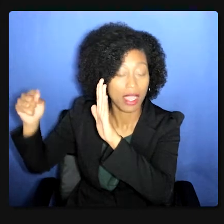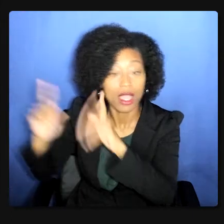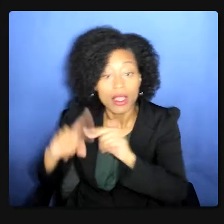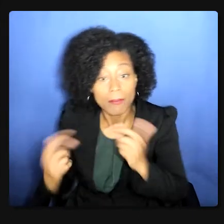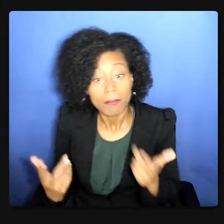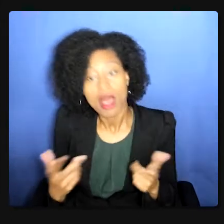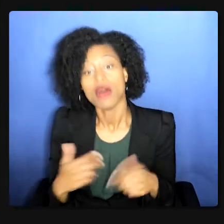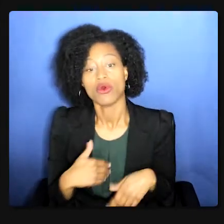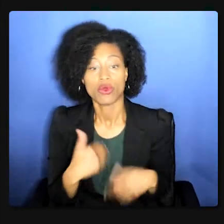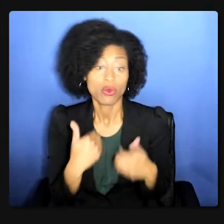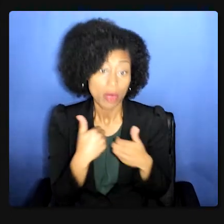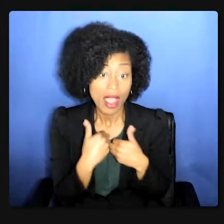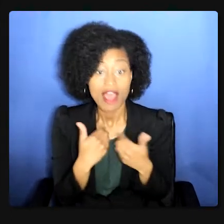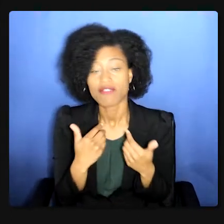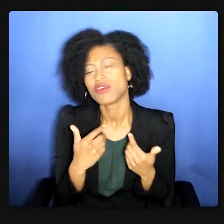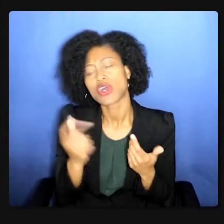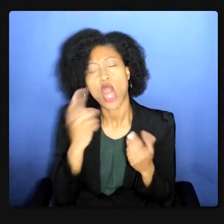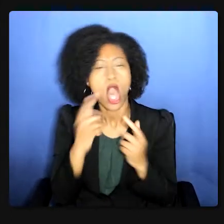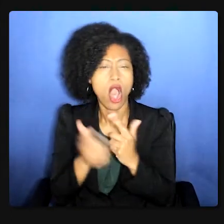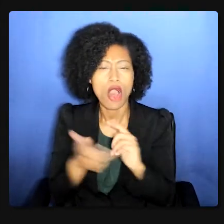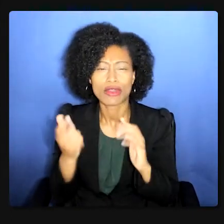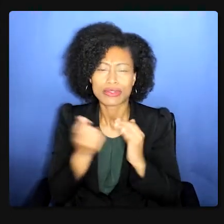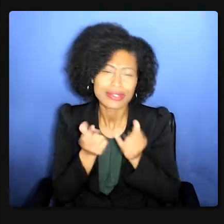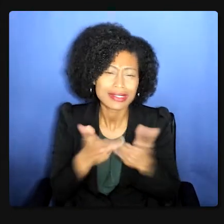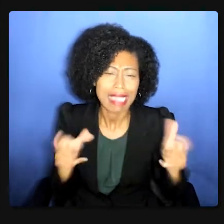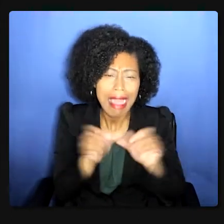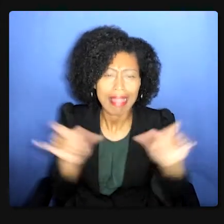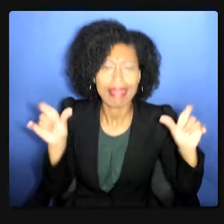load balancing, resource allocation and auto-scaling, right.